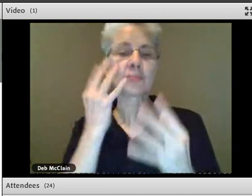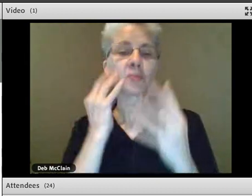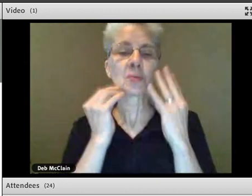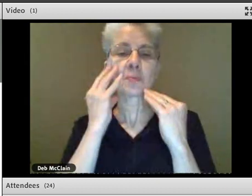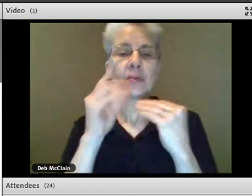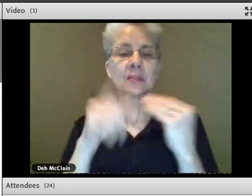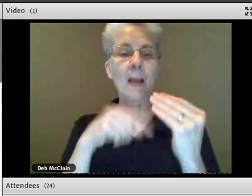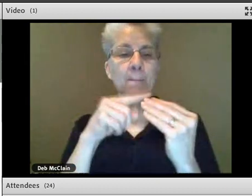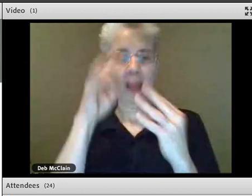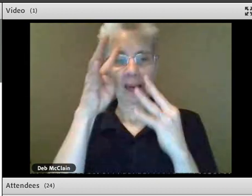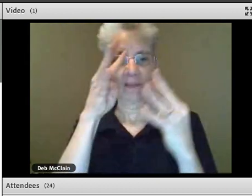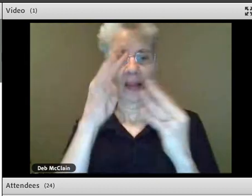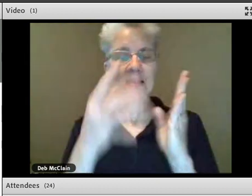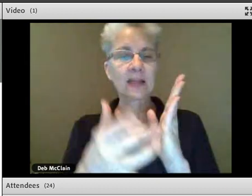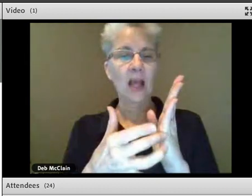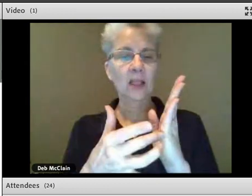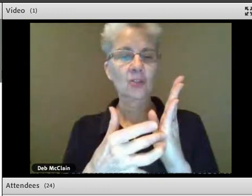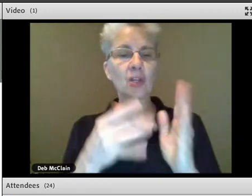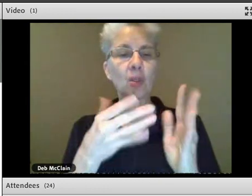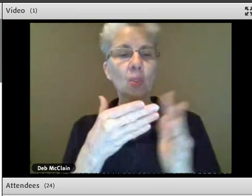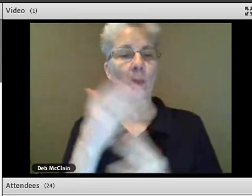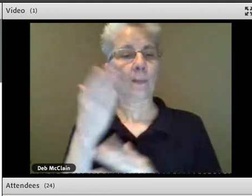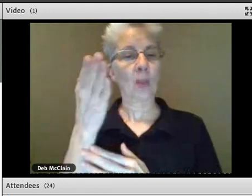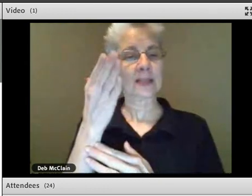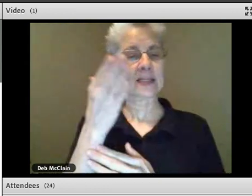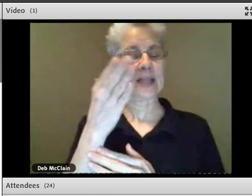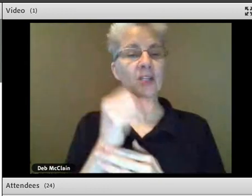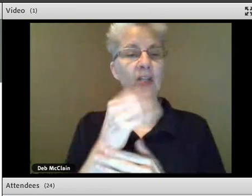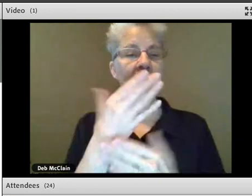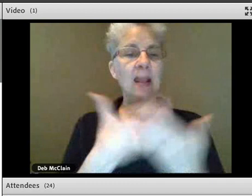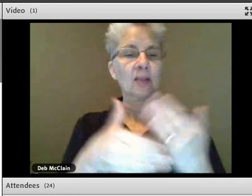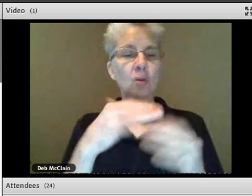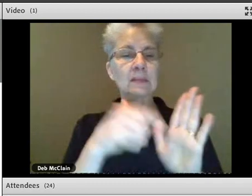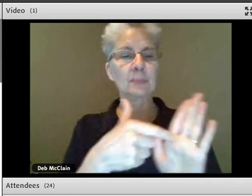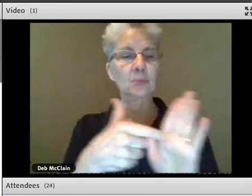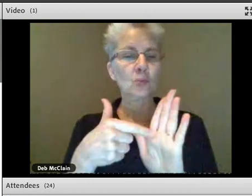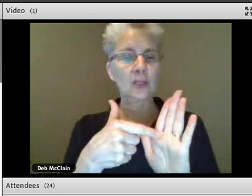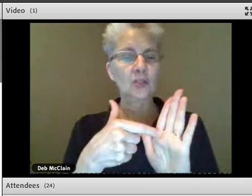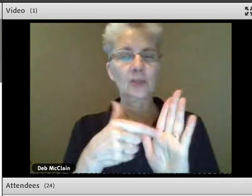about innovative technology through presentations and hands-on demonstrations.